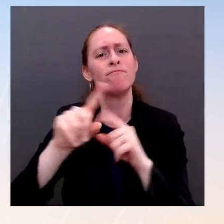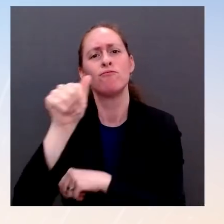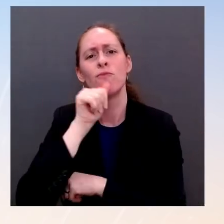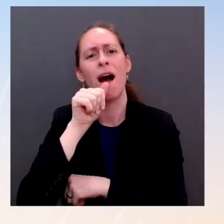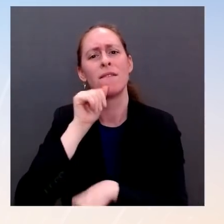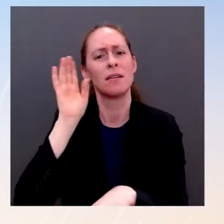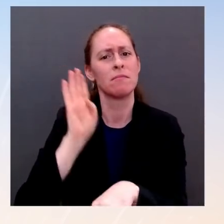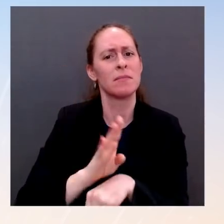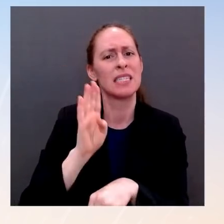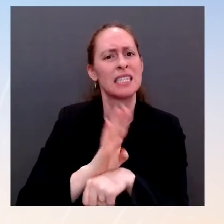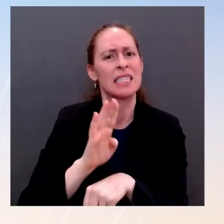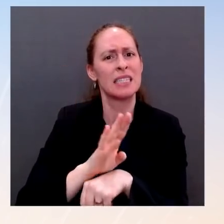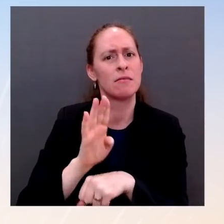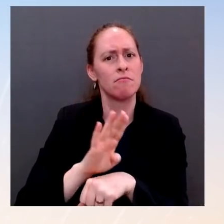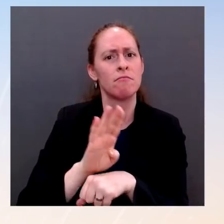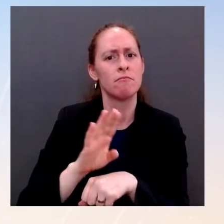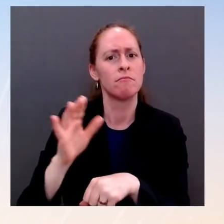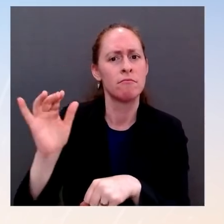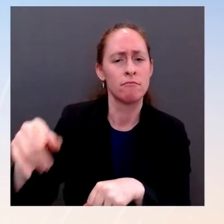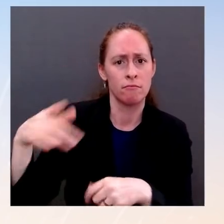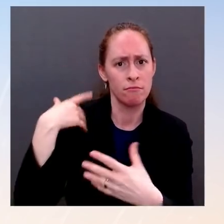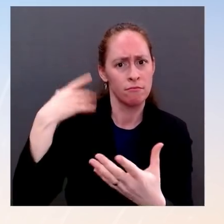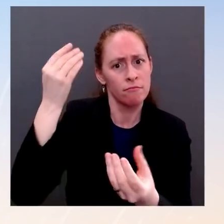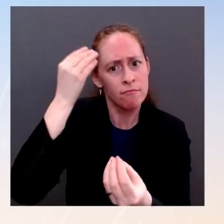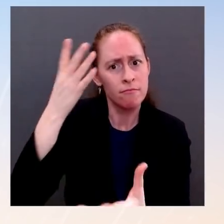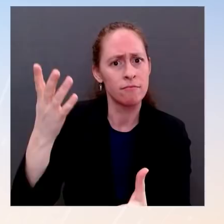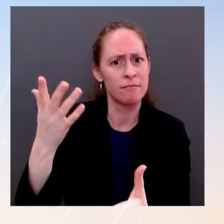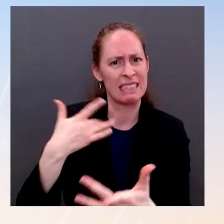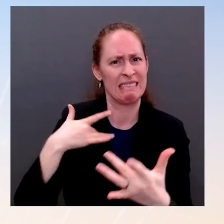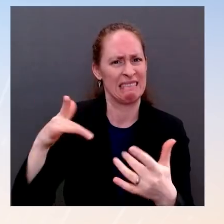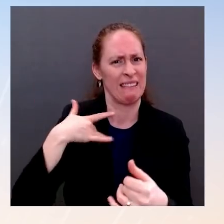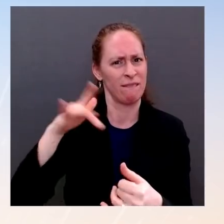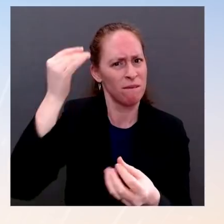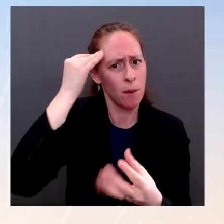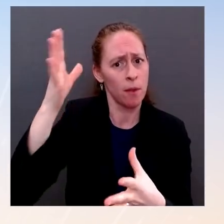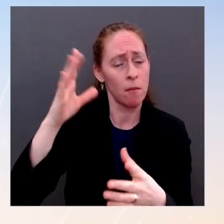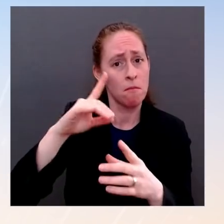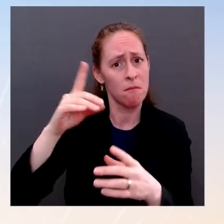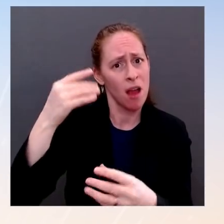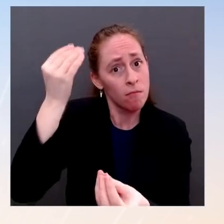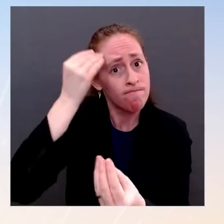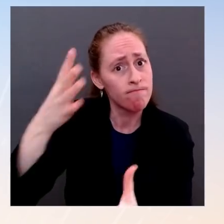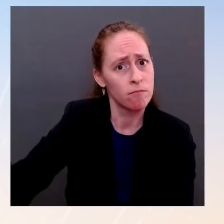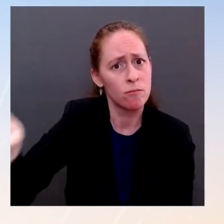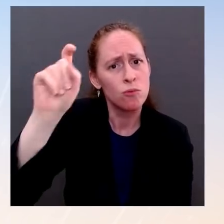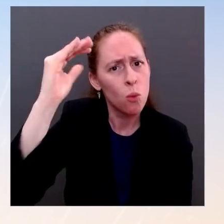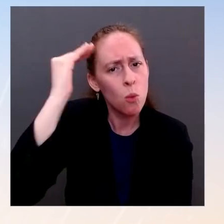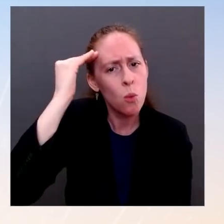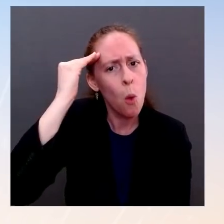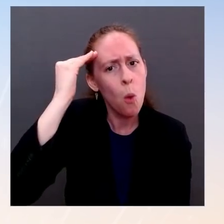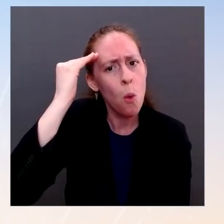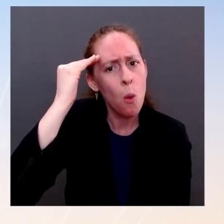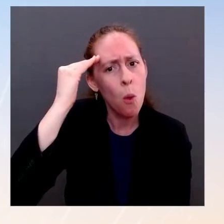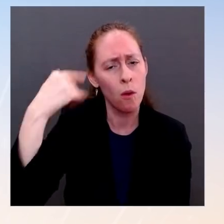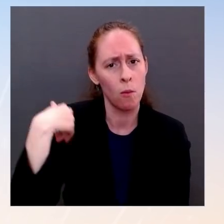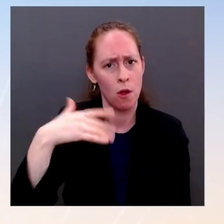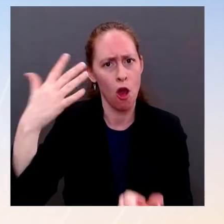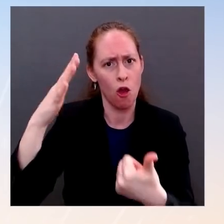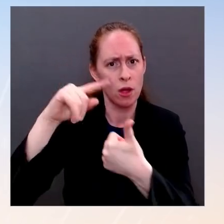We've shared, most importantly, the specific steps. And we've exercised the maximum of government authorities to mandate those steps as needed.